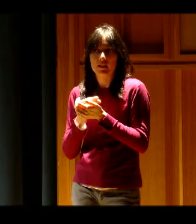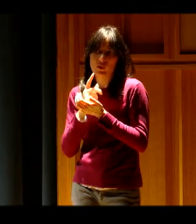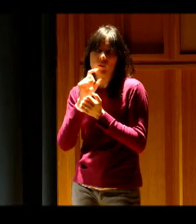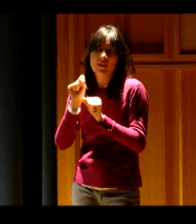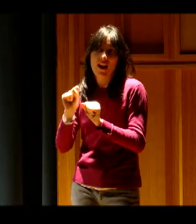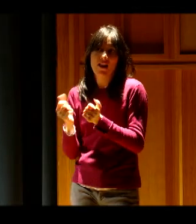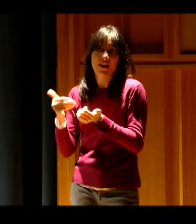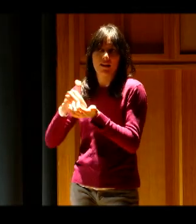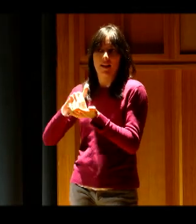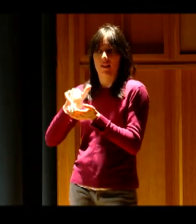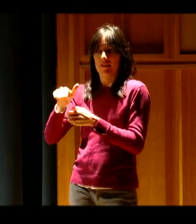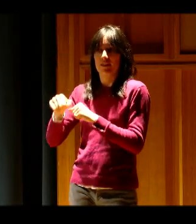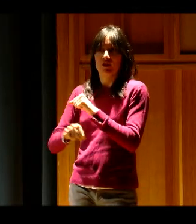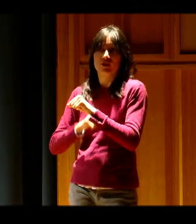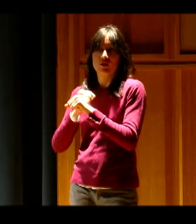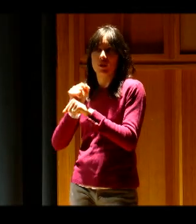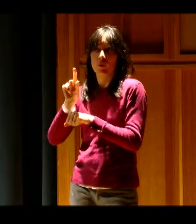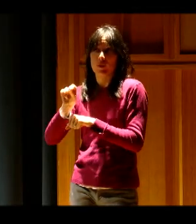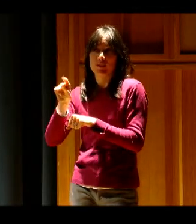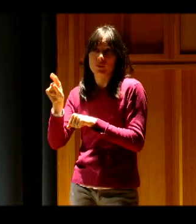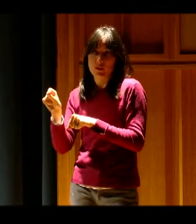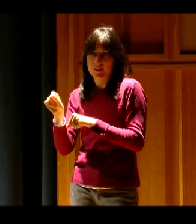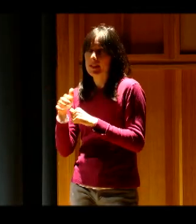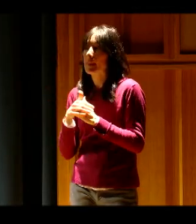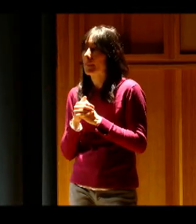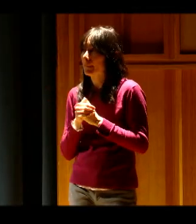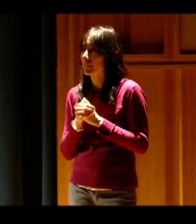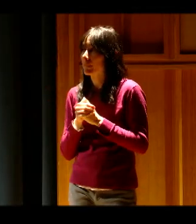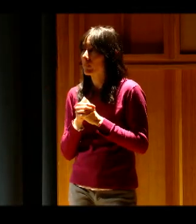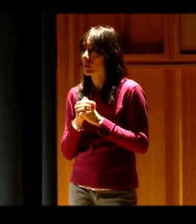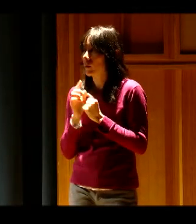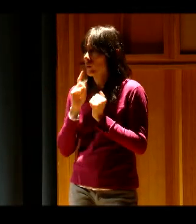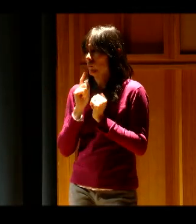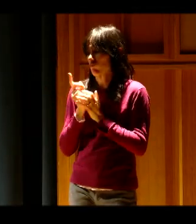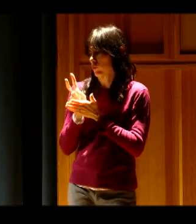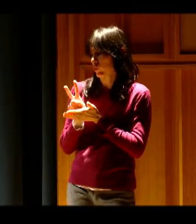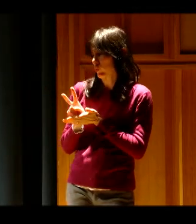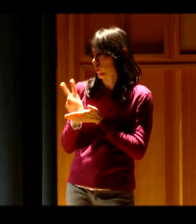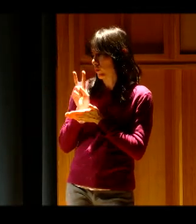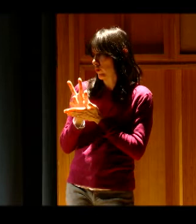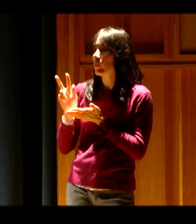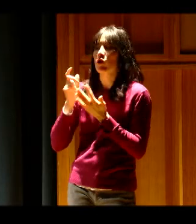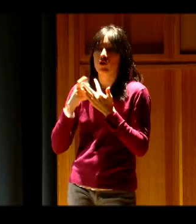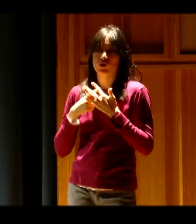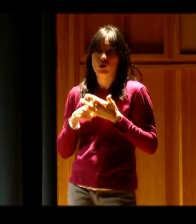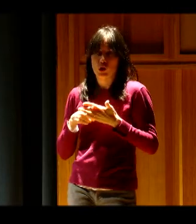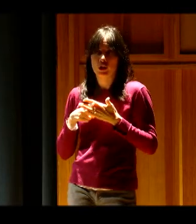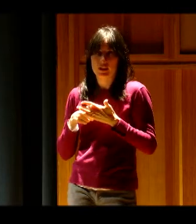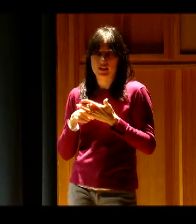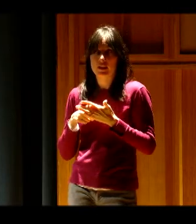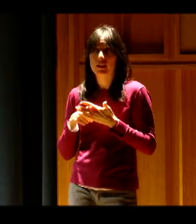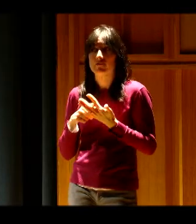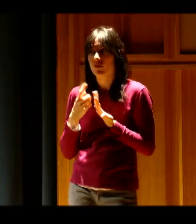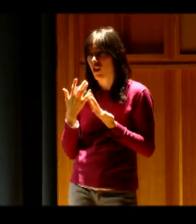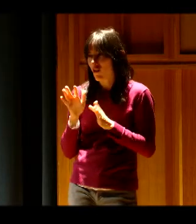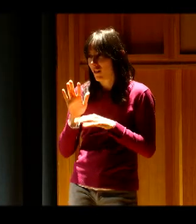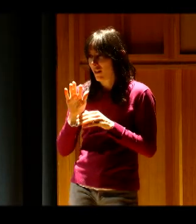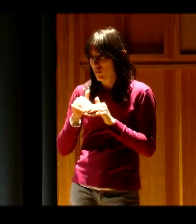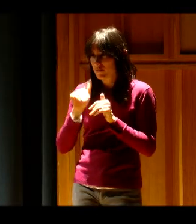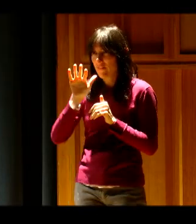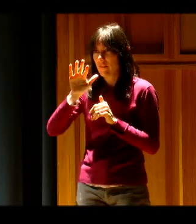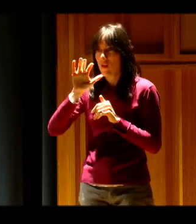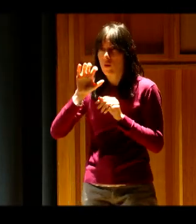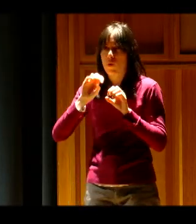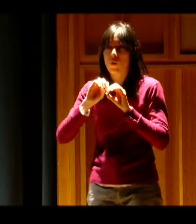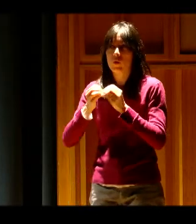And we've already we launched it perhaps two, three weeks ago. We've already got almost 500 organizations